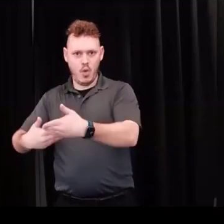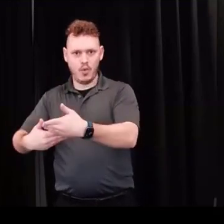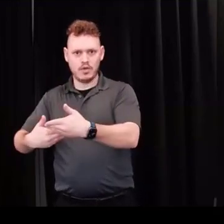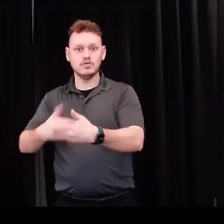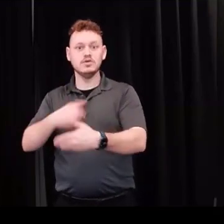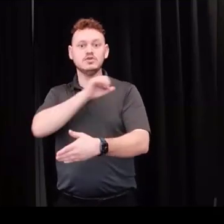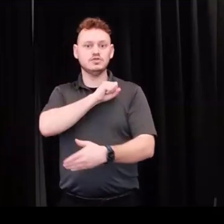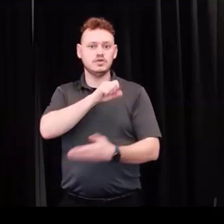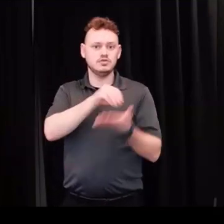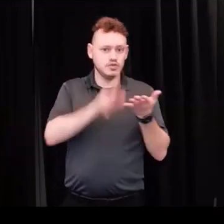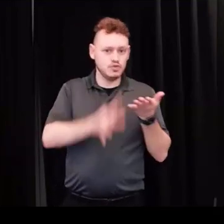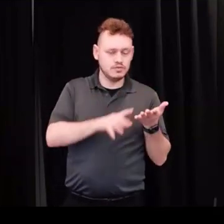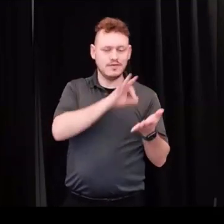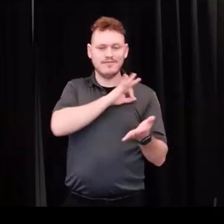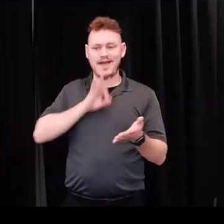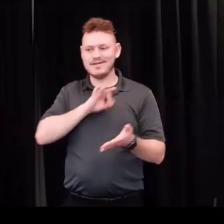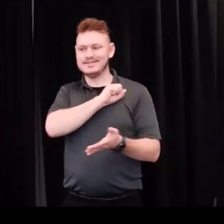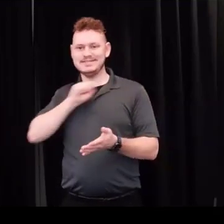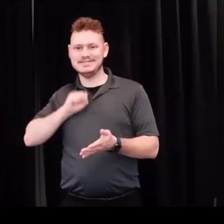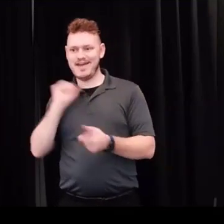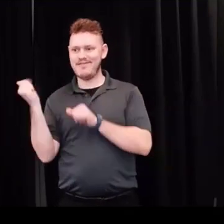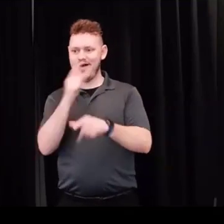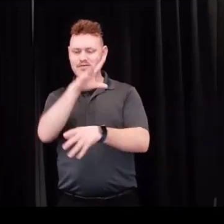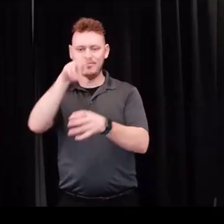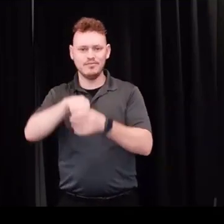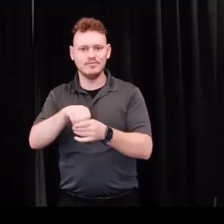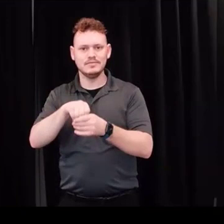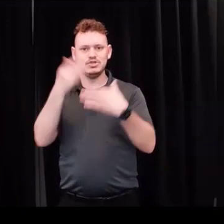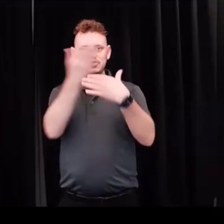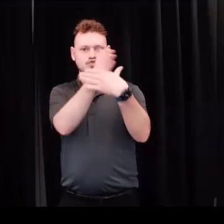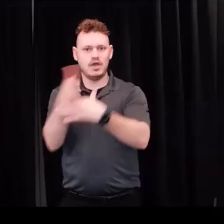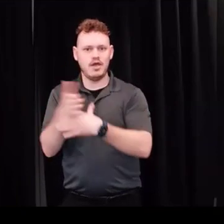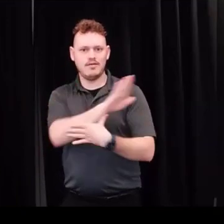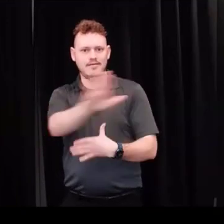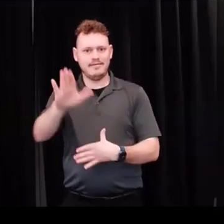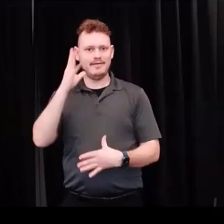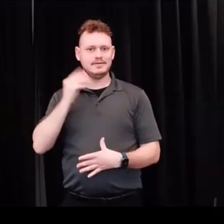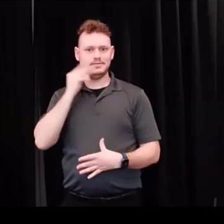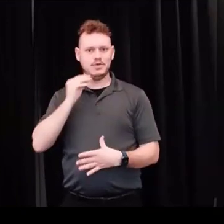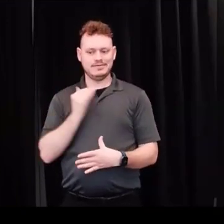have all had an opportunity to participate and share their experiences at our institution and